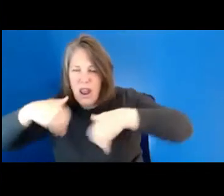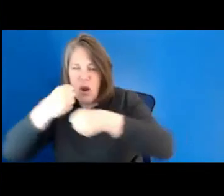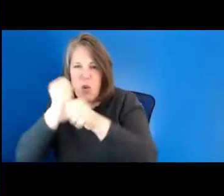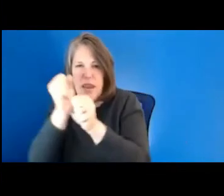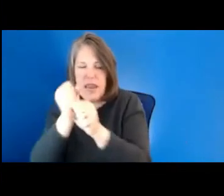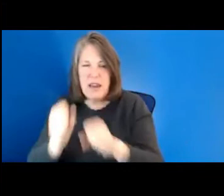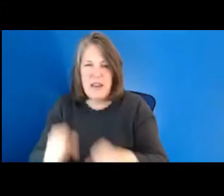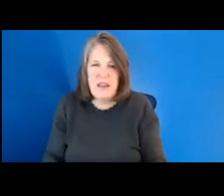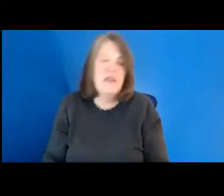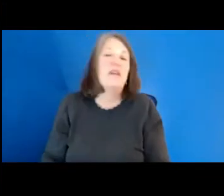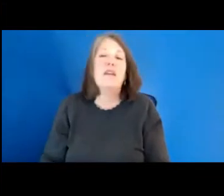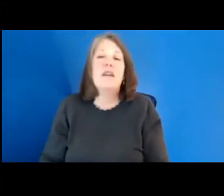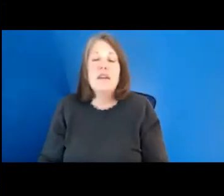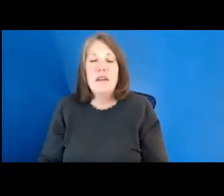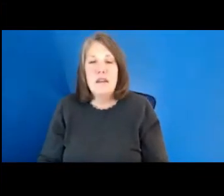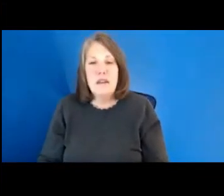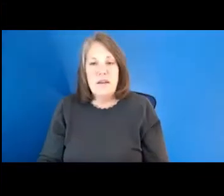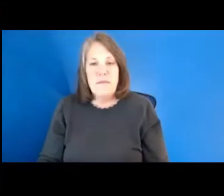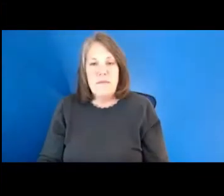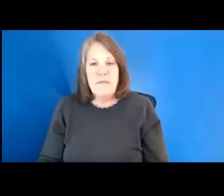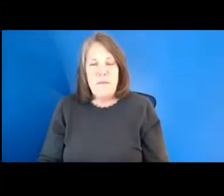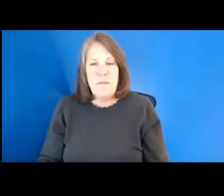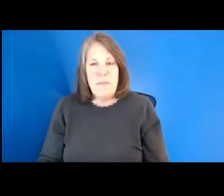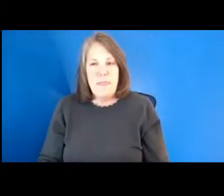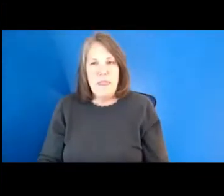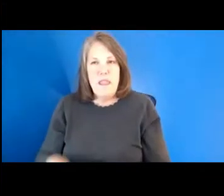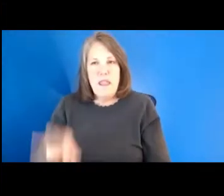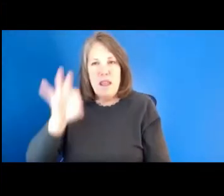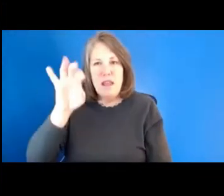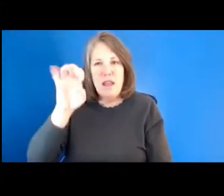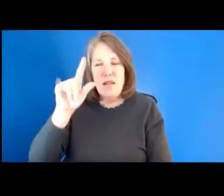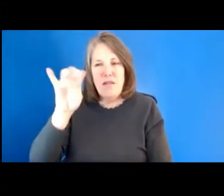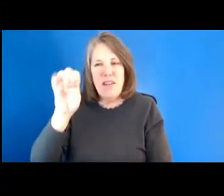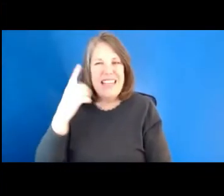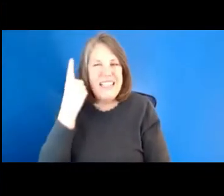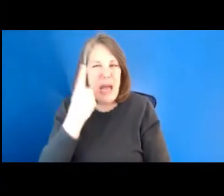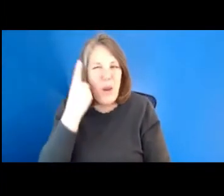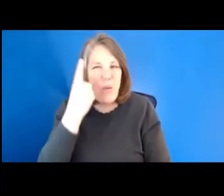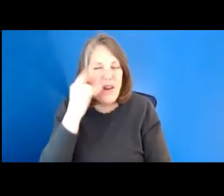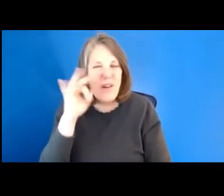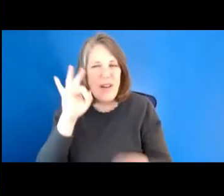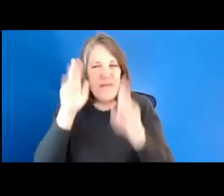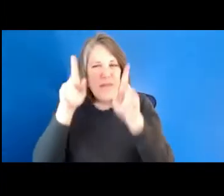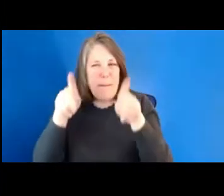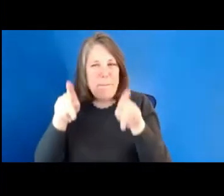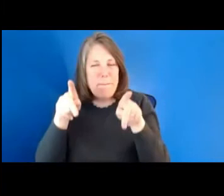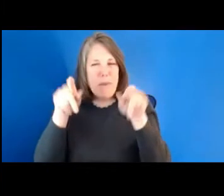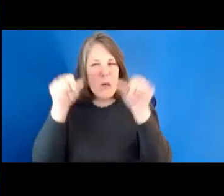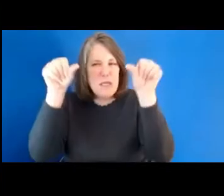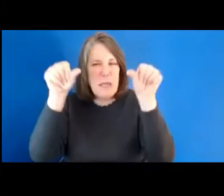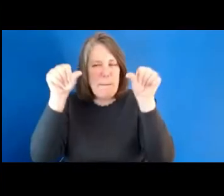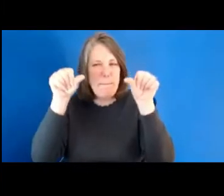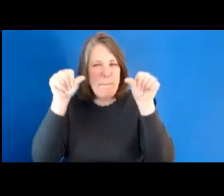17:12:14 >> FELICE LEVINE: I wondered whether the person posting the question, and certainly